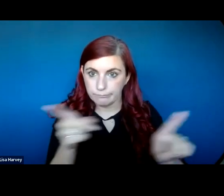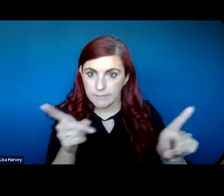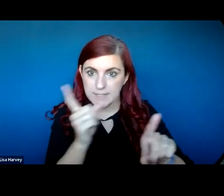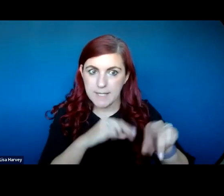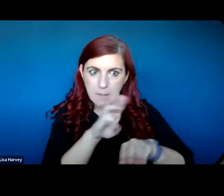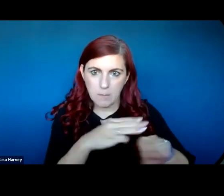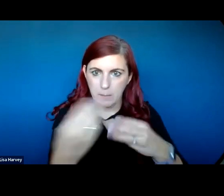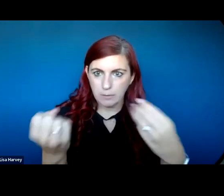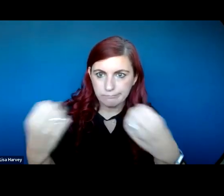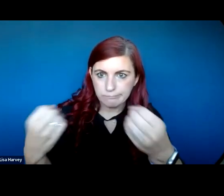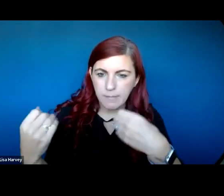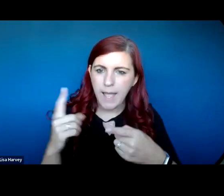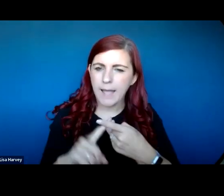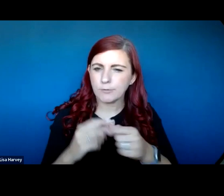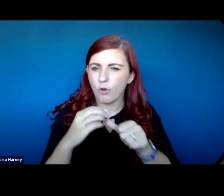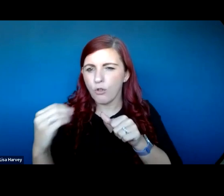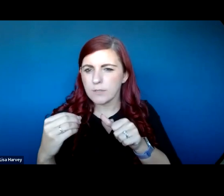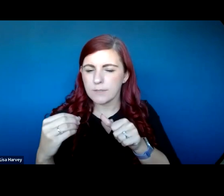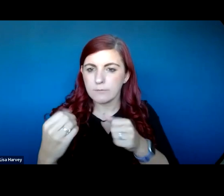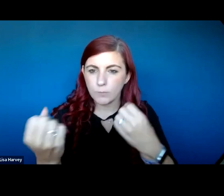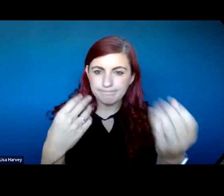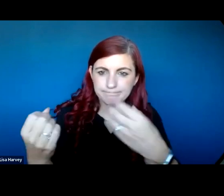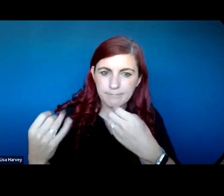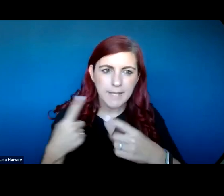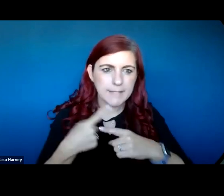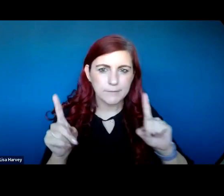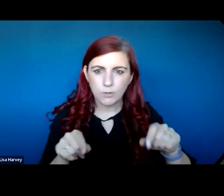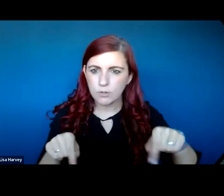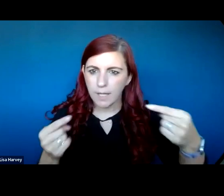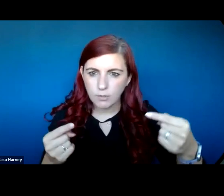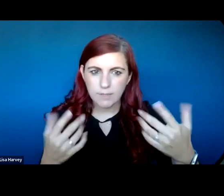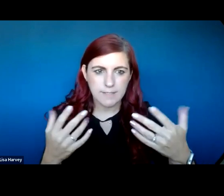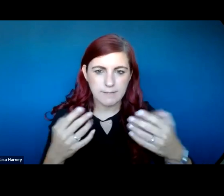others, to learn about the difficulties that many people experience on a daily basis.